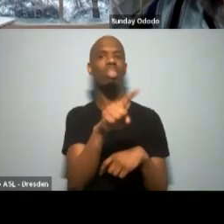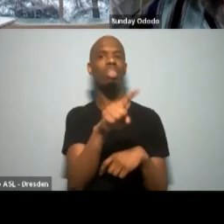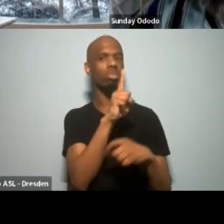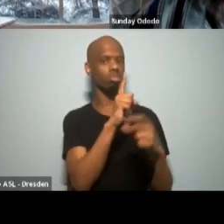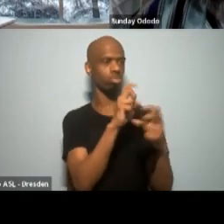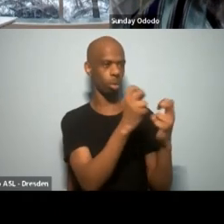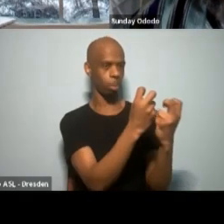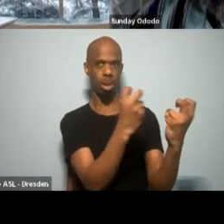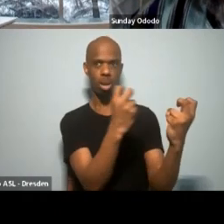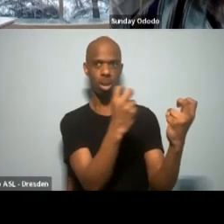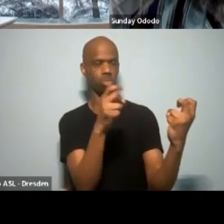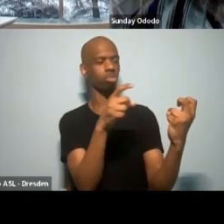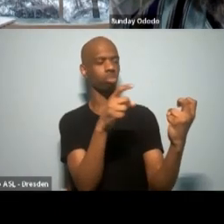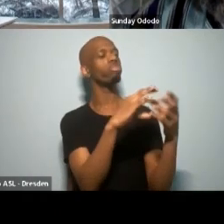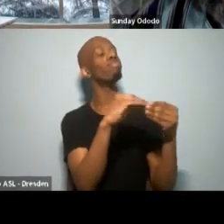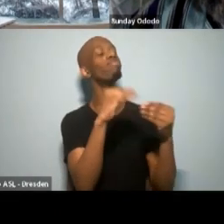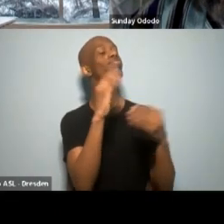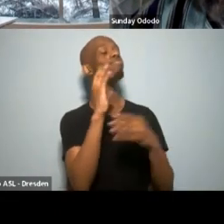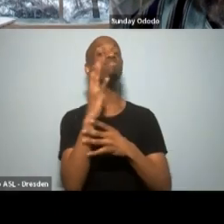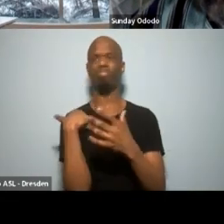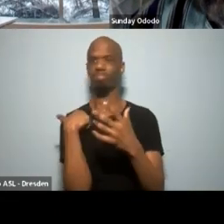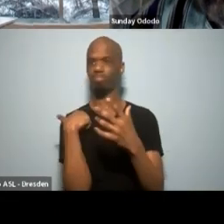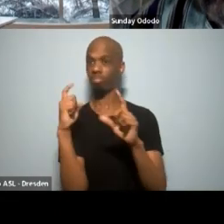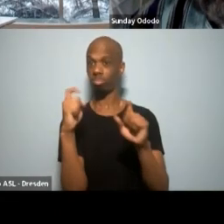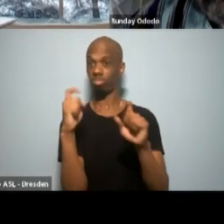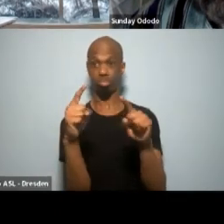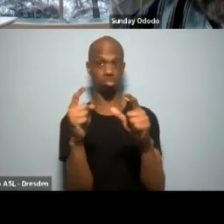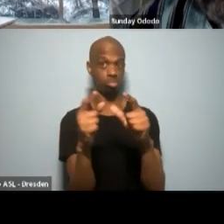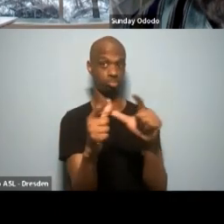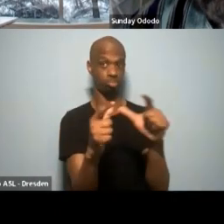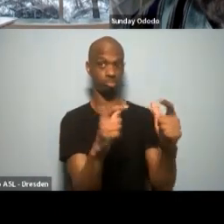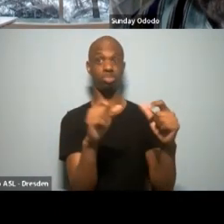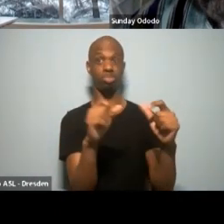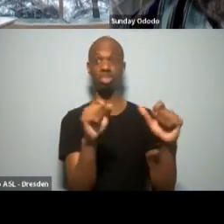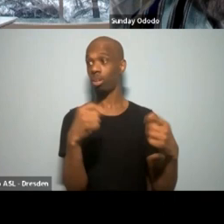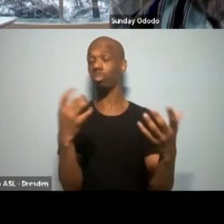Yep. I don't see any question here.